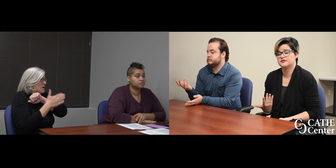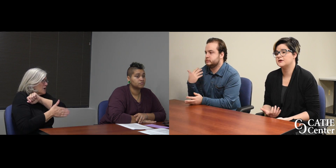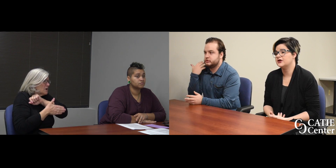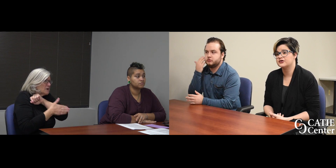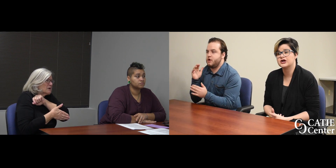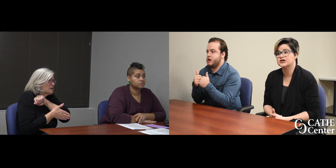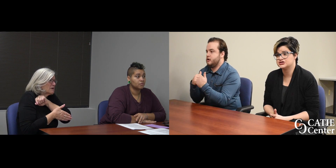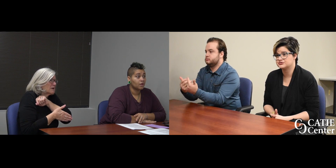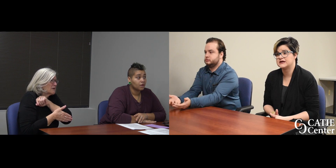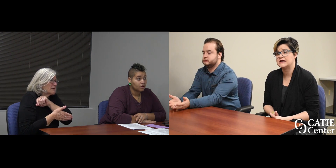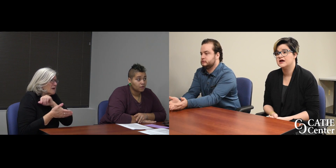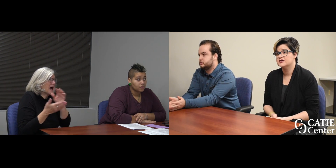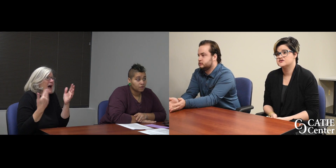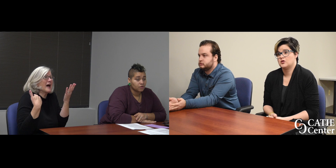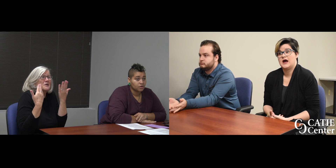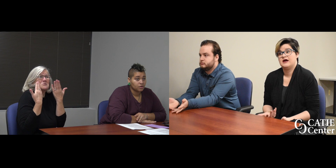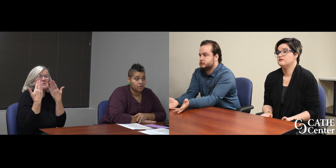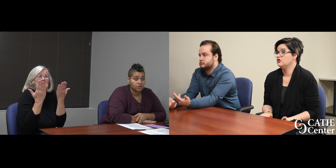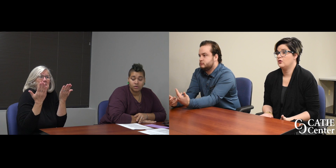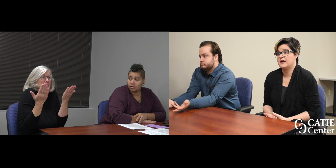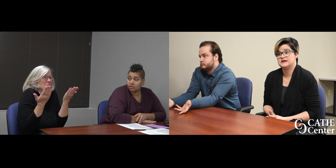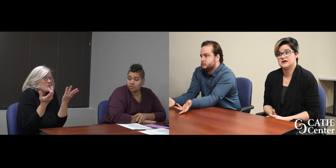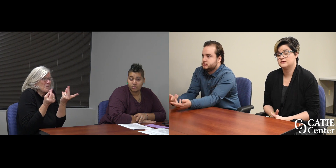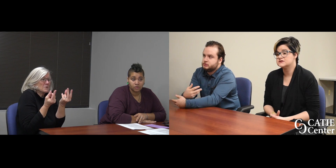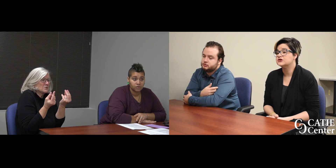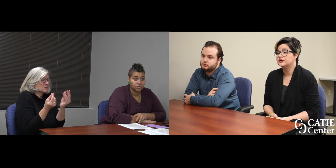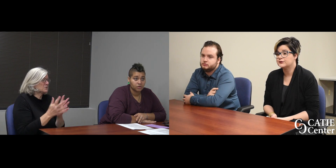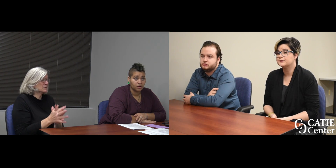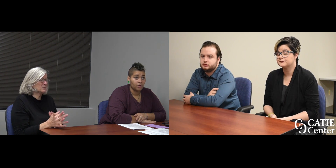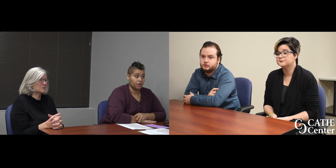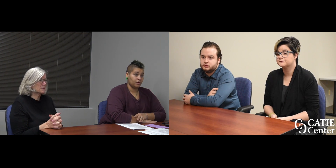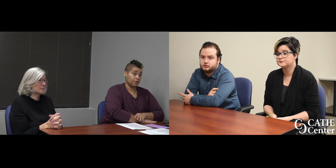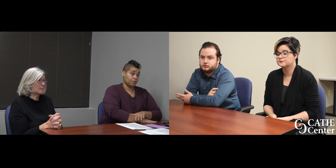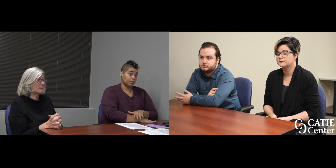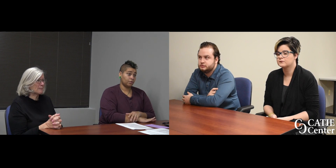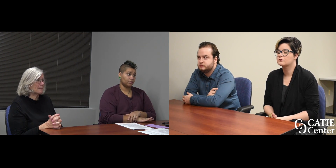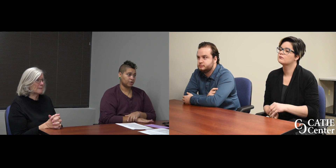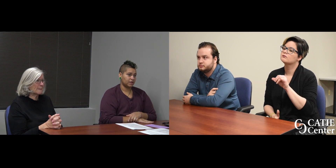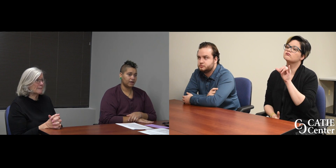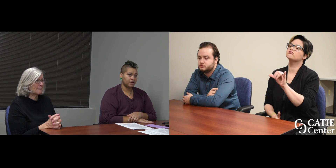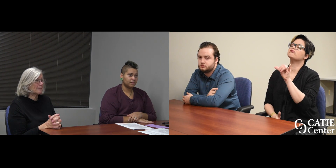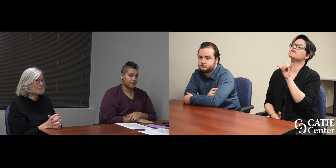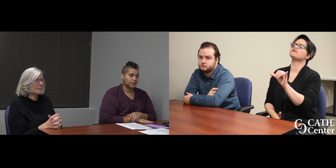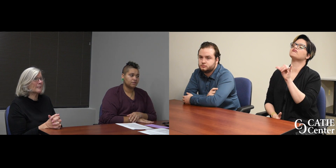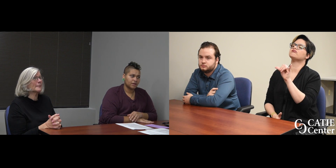I just moved from another country, so I have no idea what to do. Oh, yeah.